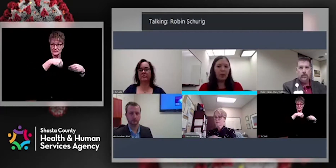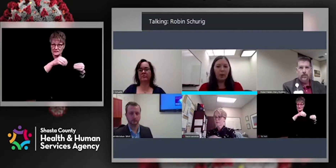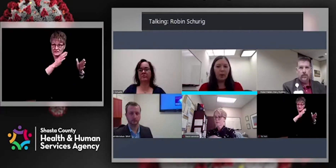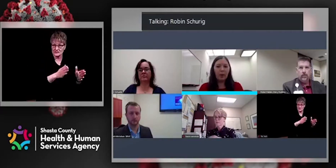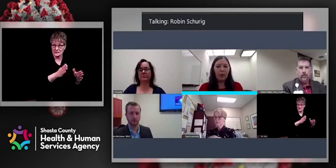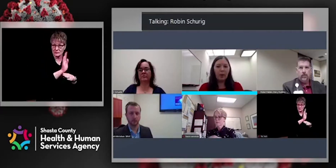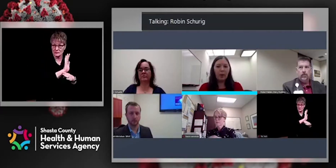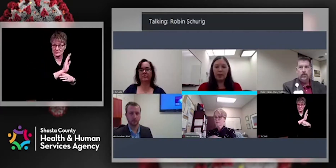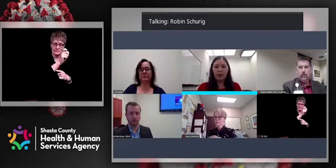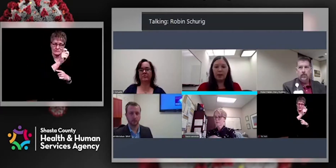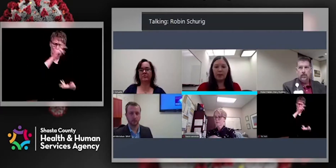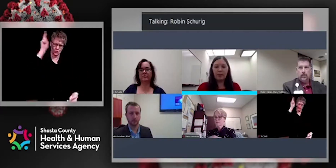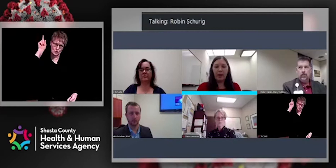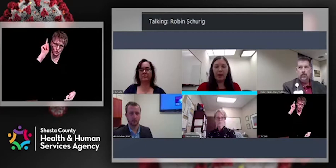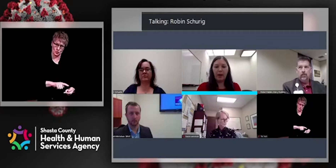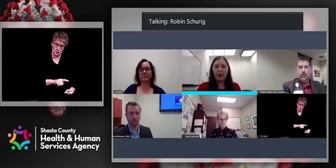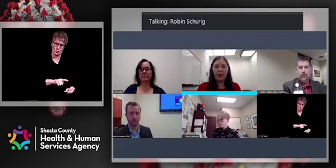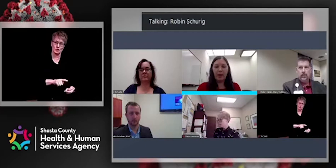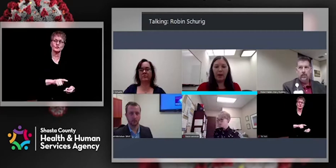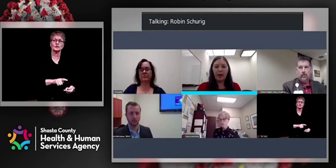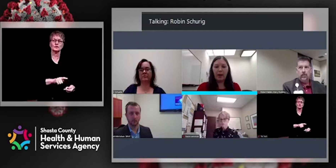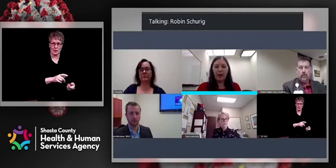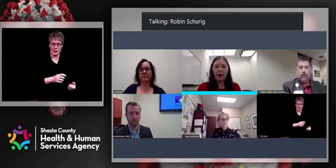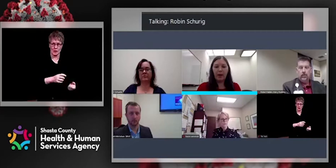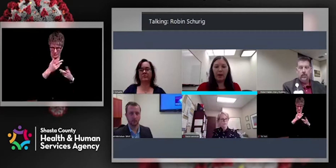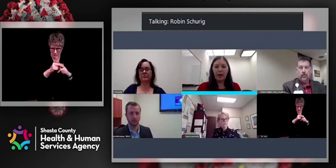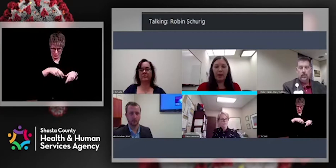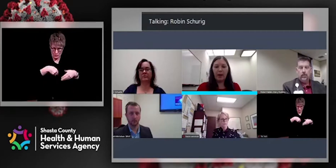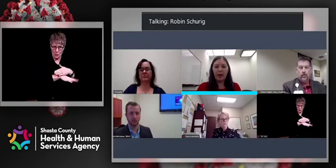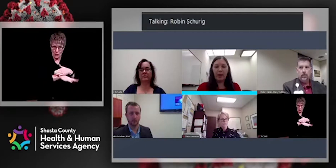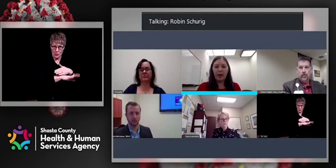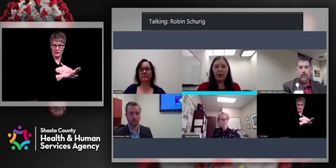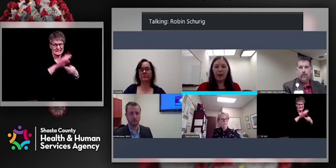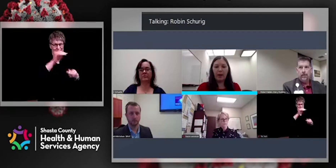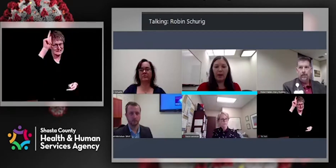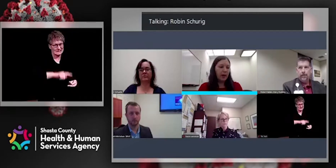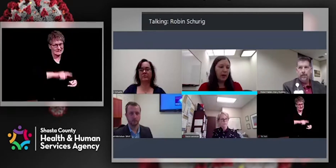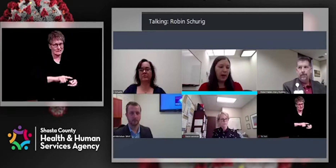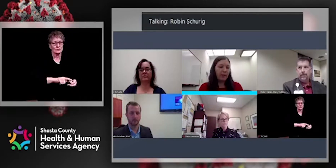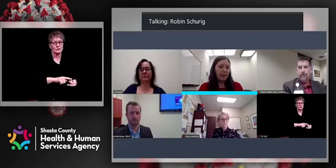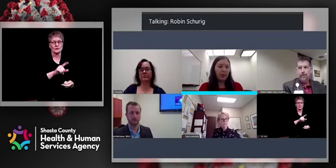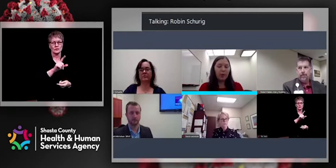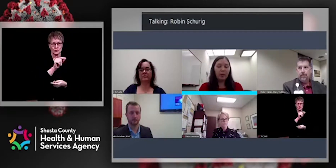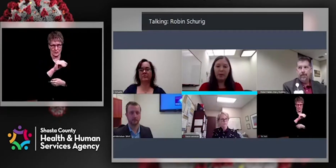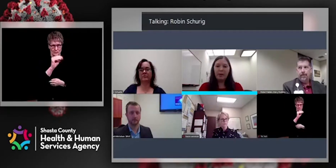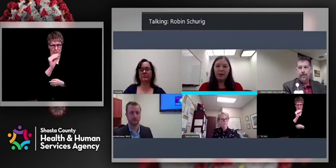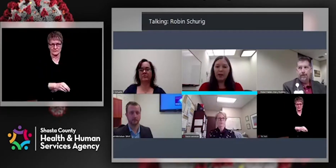main points of what would happen if we were to enter into that stay at home order. It would be